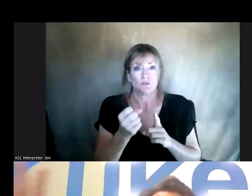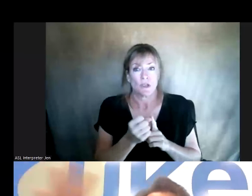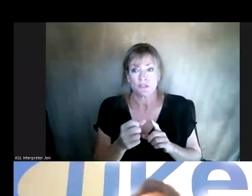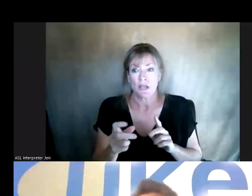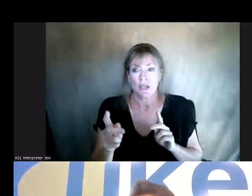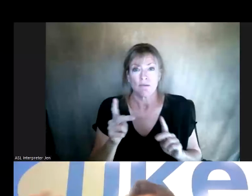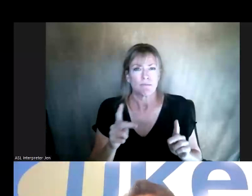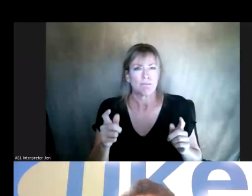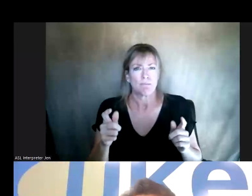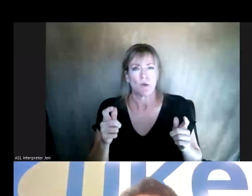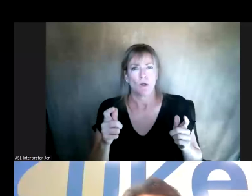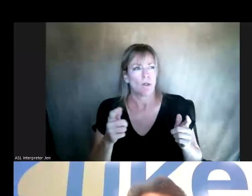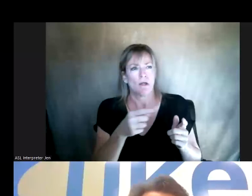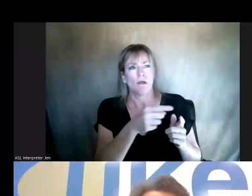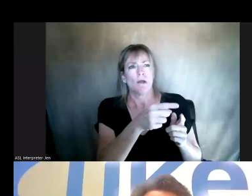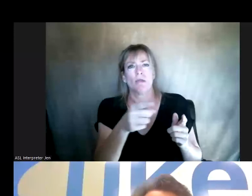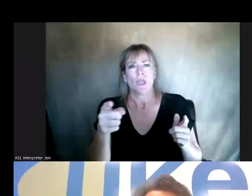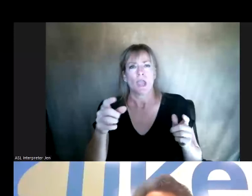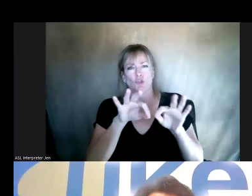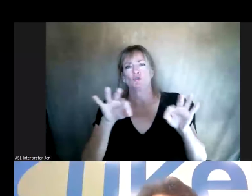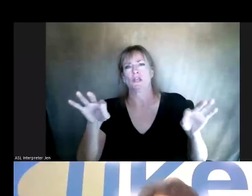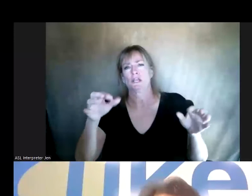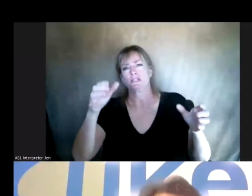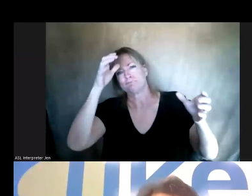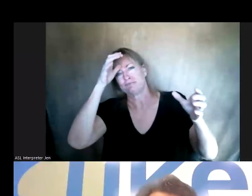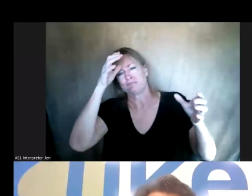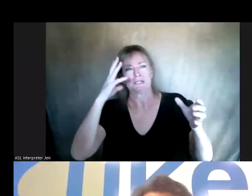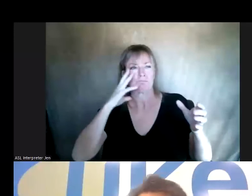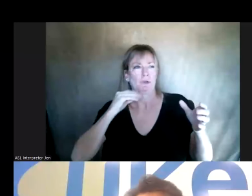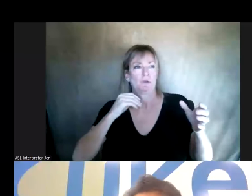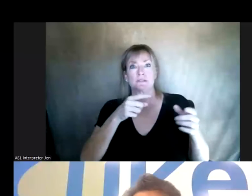DEGREES AND LOTS OF EXPERIENCE AND TELLING ME THIS IS THE ONLY